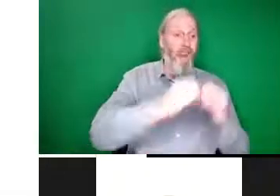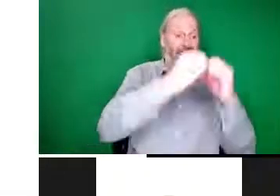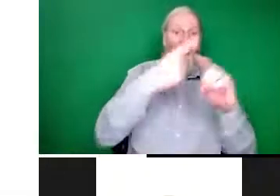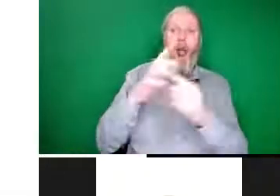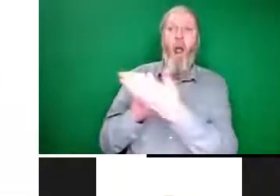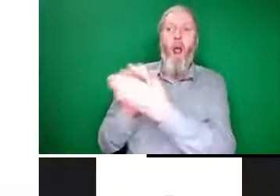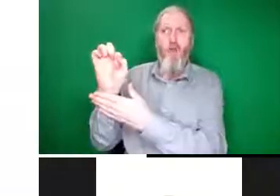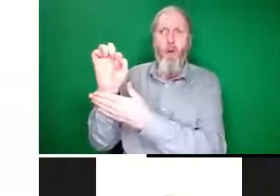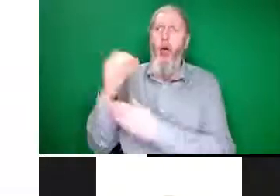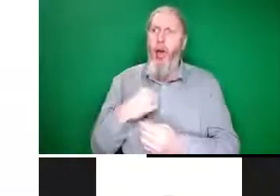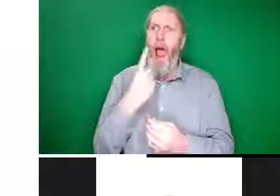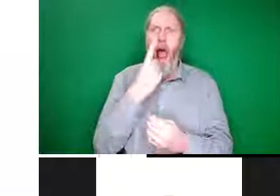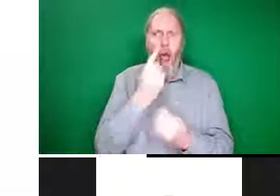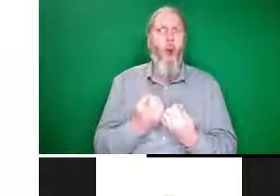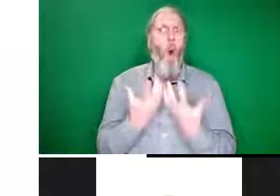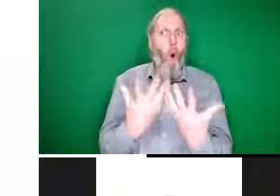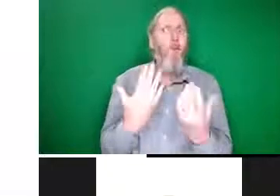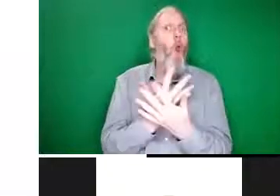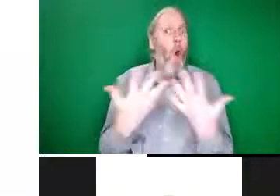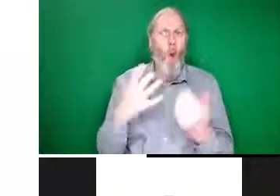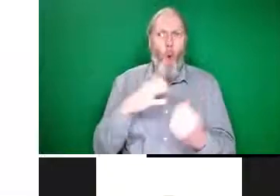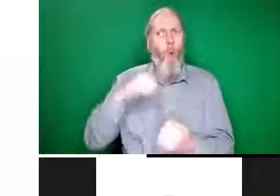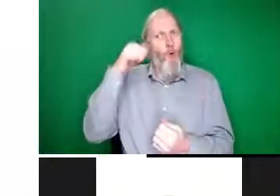has been bid for through those programmes.